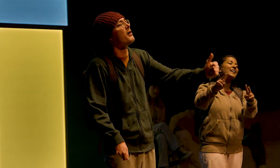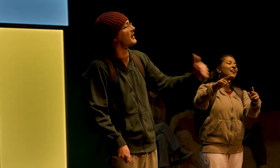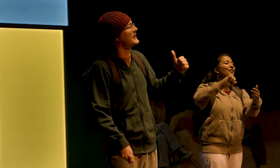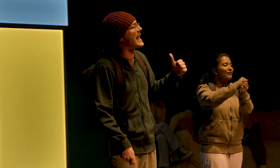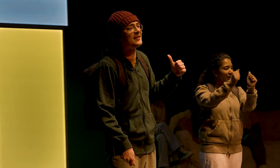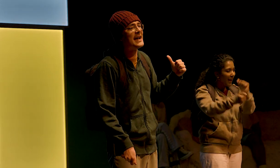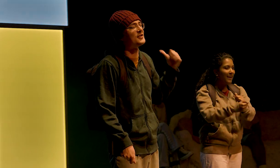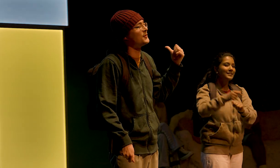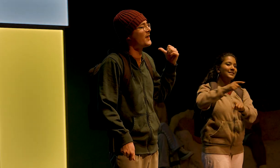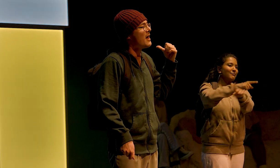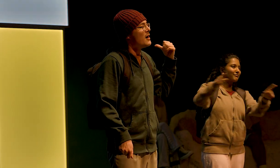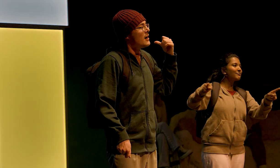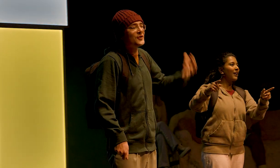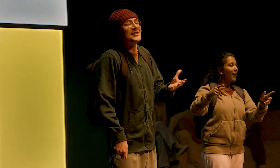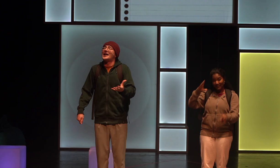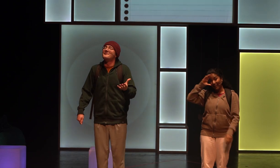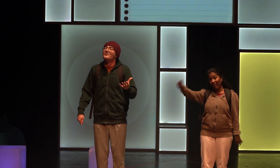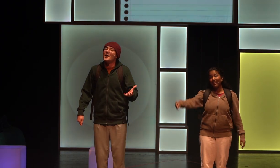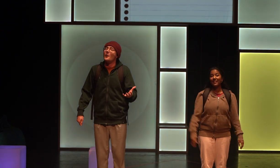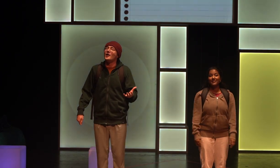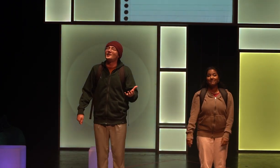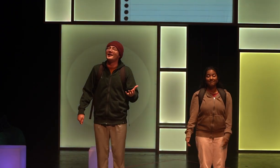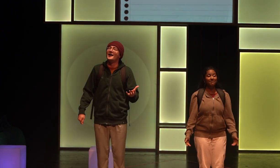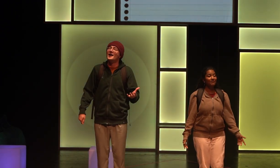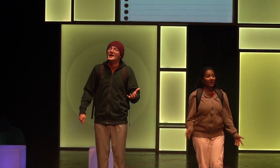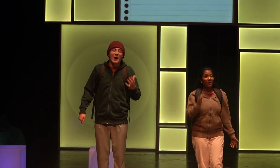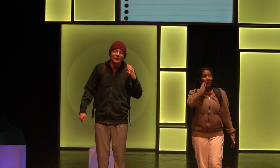and the lads later, I'm just going to tell him where I was, you know,